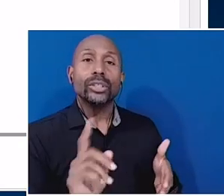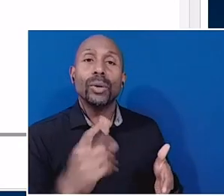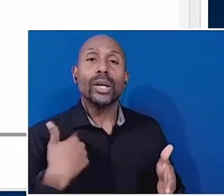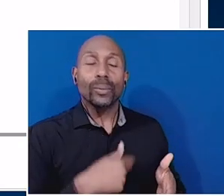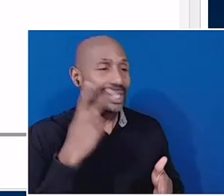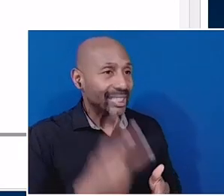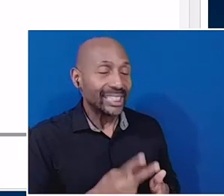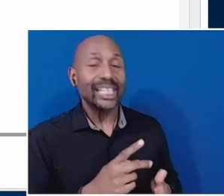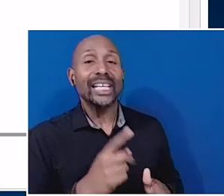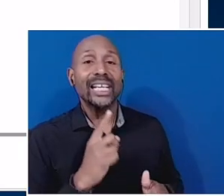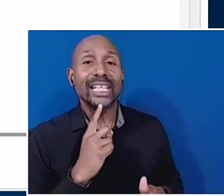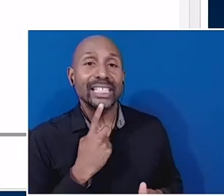Thank you, Jamie.